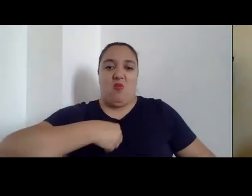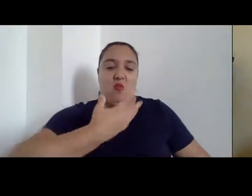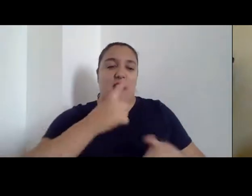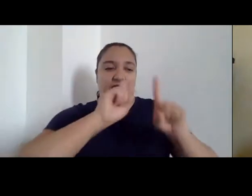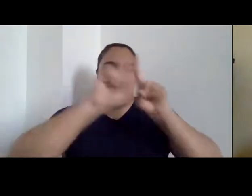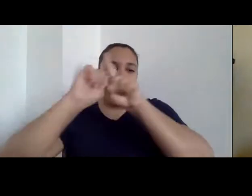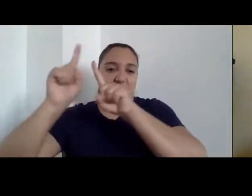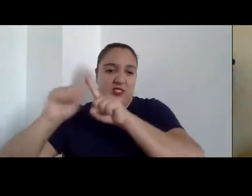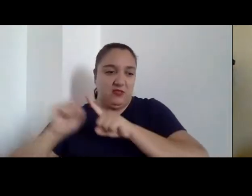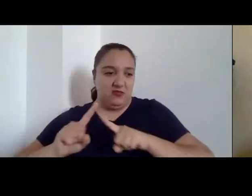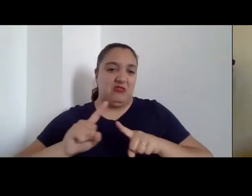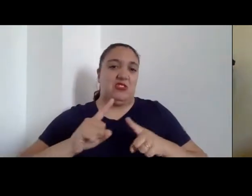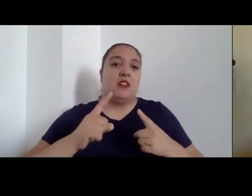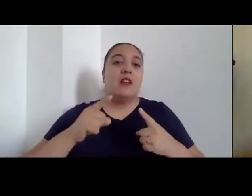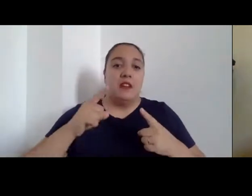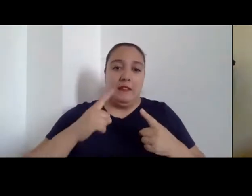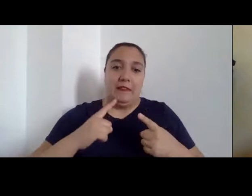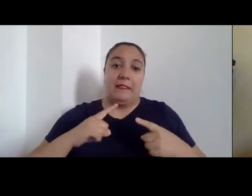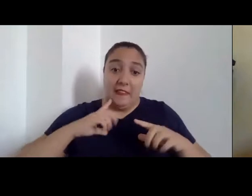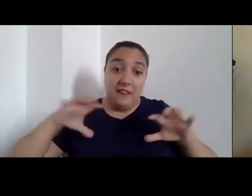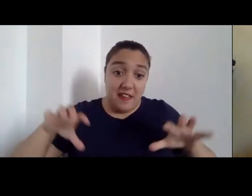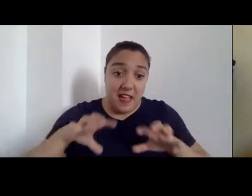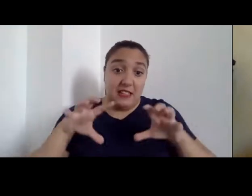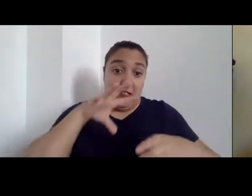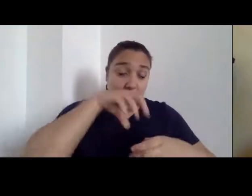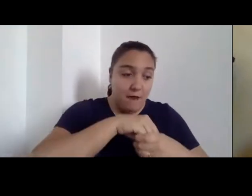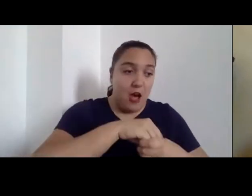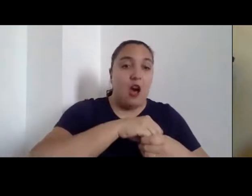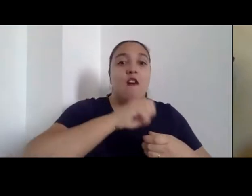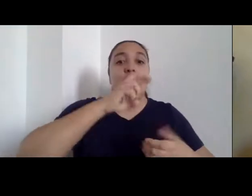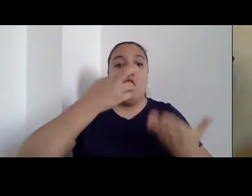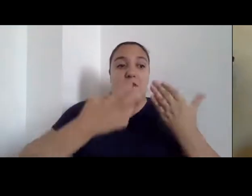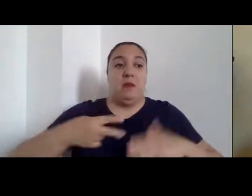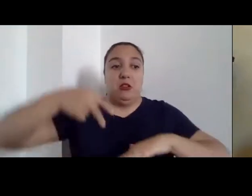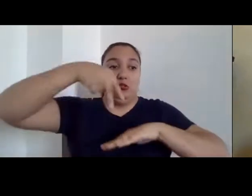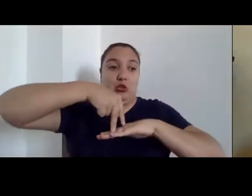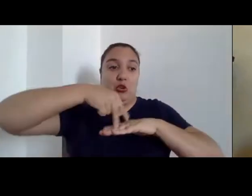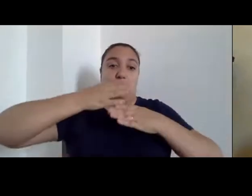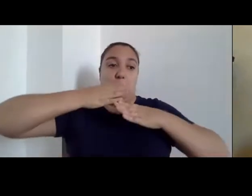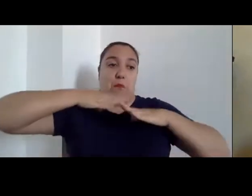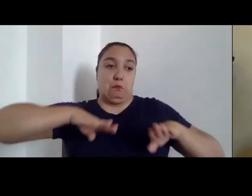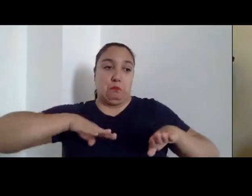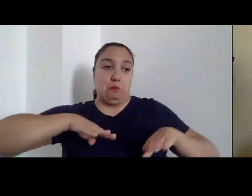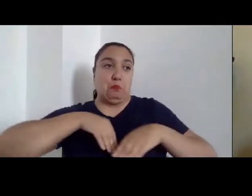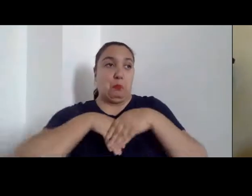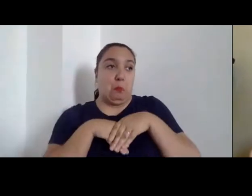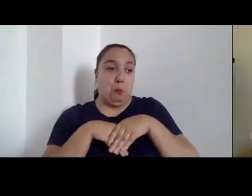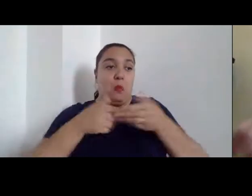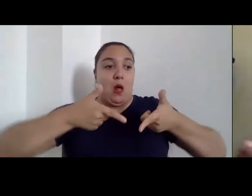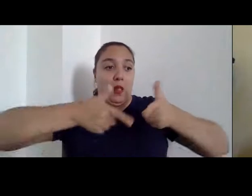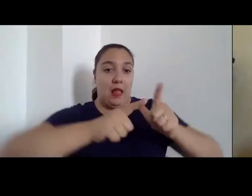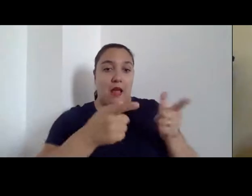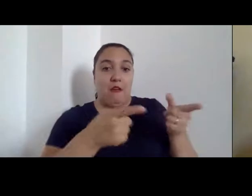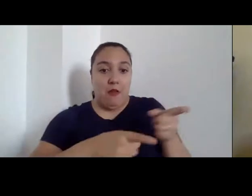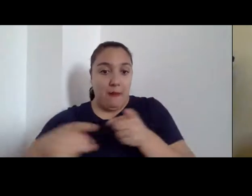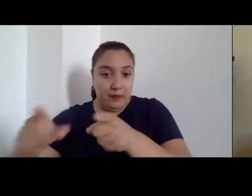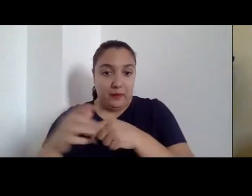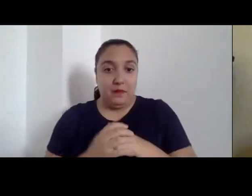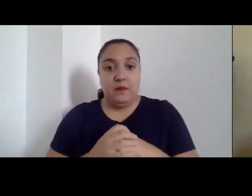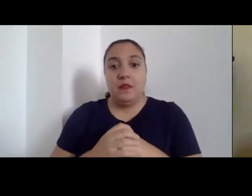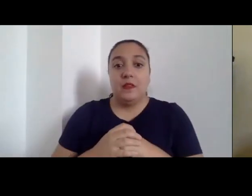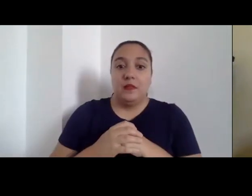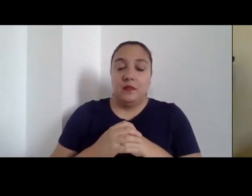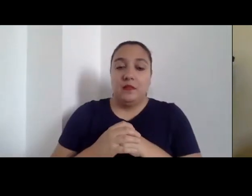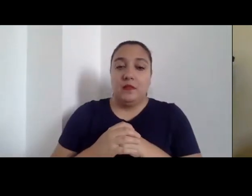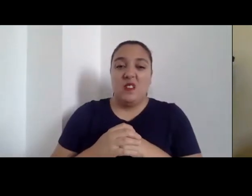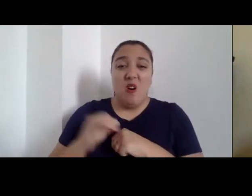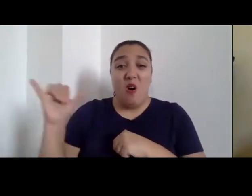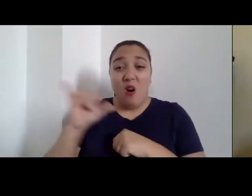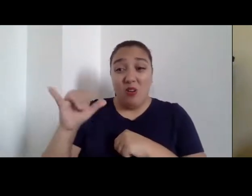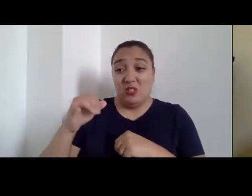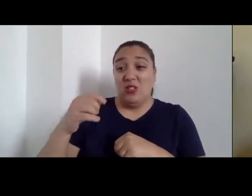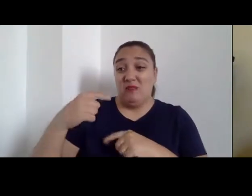actionively -- actively participated in or observed in silence. We have witnessed the